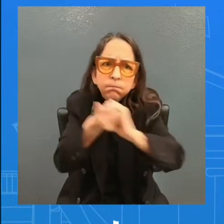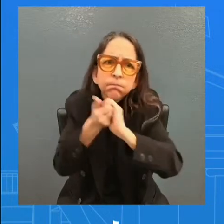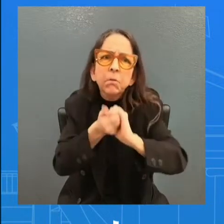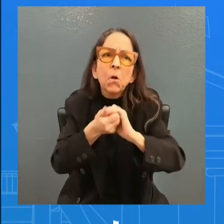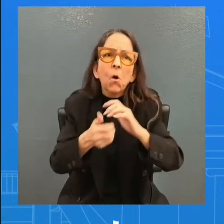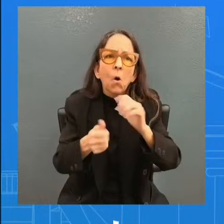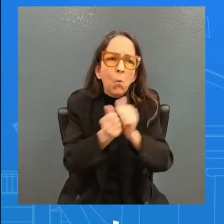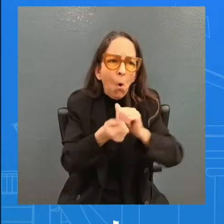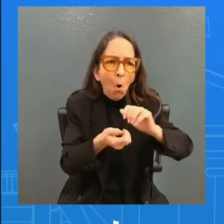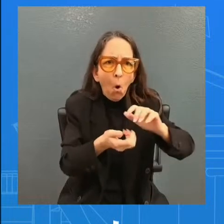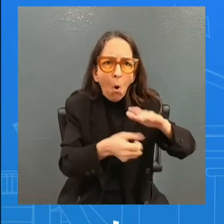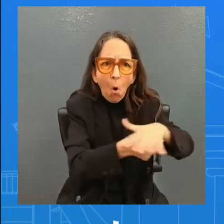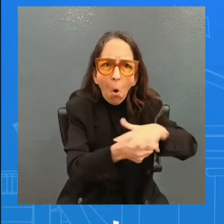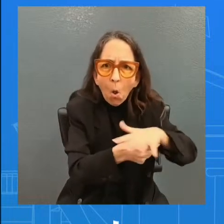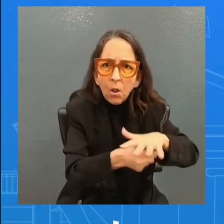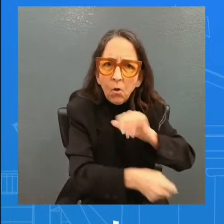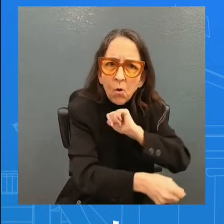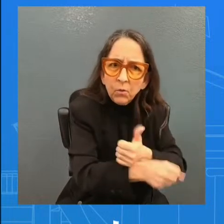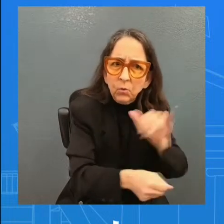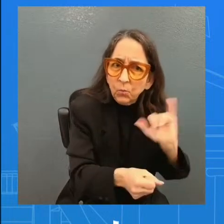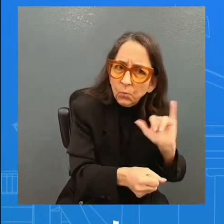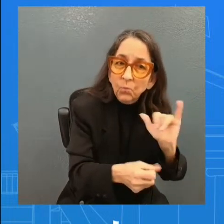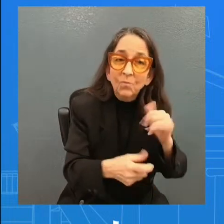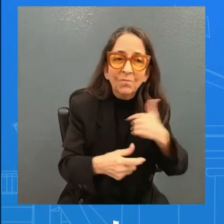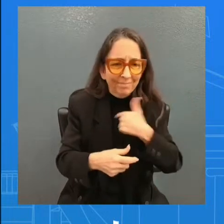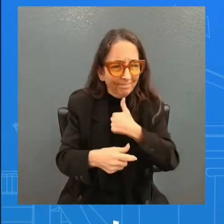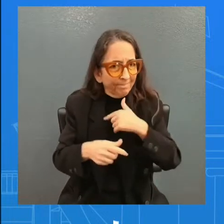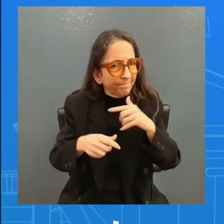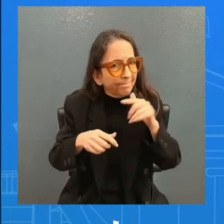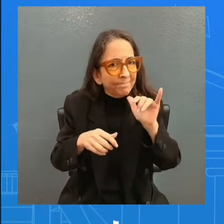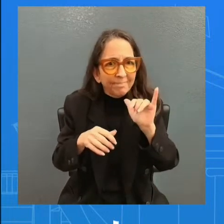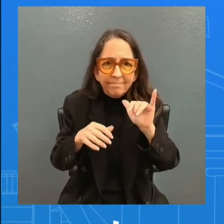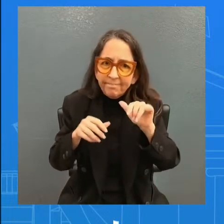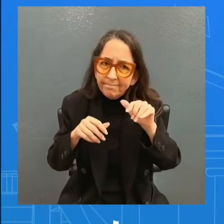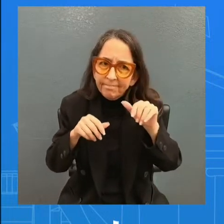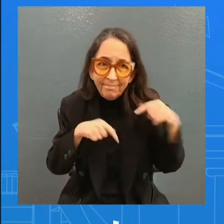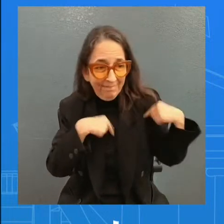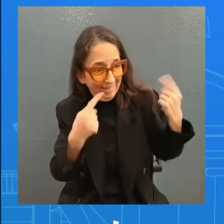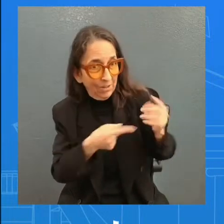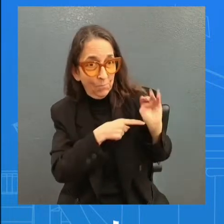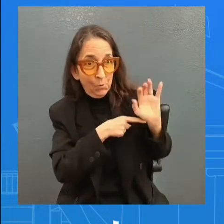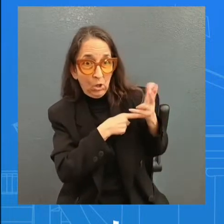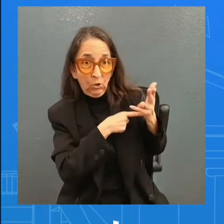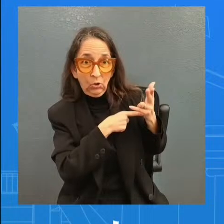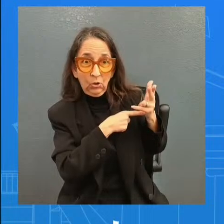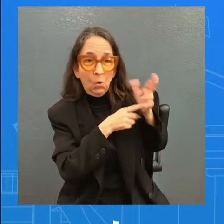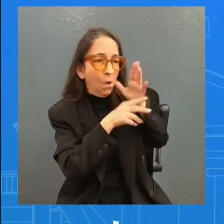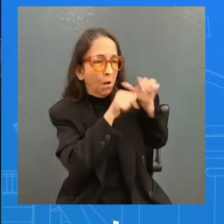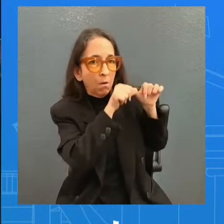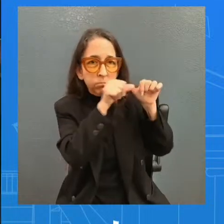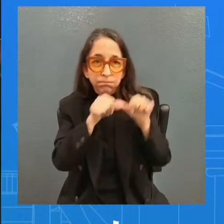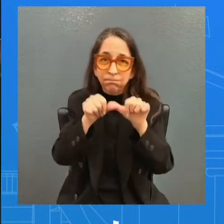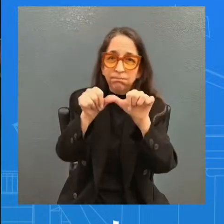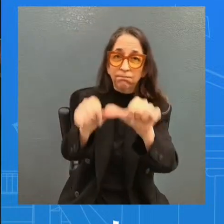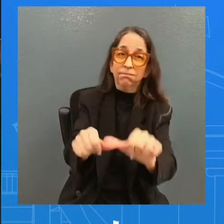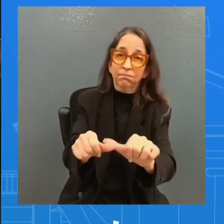be consistent with that as we’ve done since March. And so, that’s what the administration is going to fo- focus on. The Press: But is the president concerned about deferring